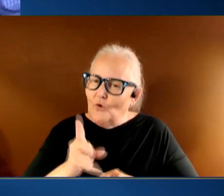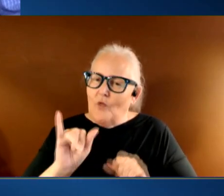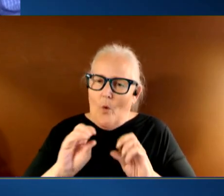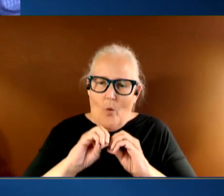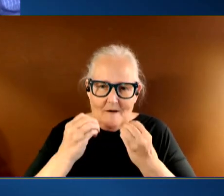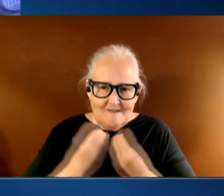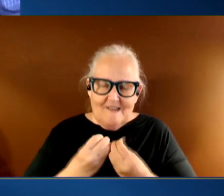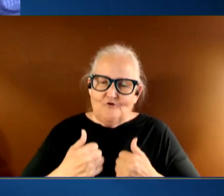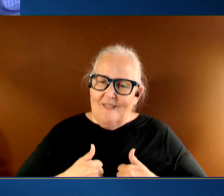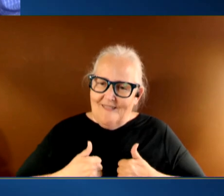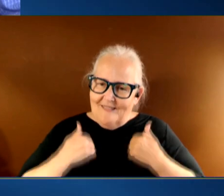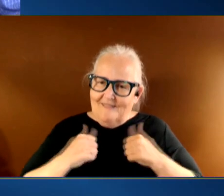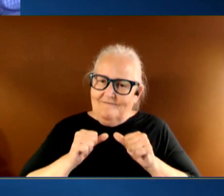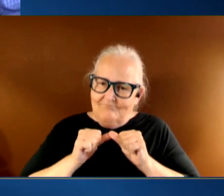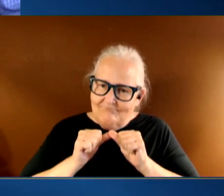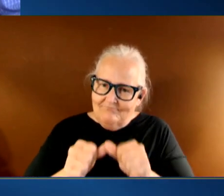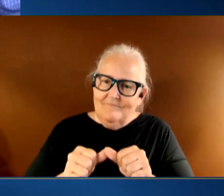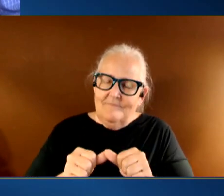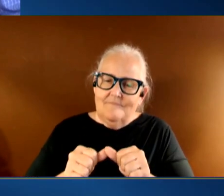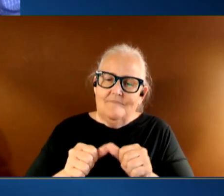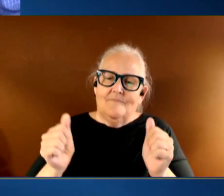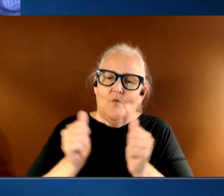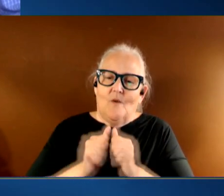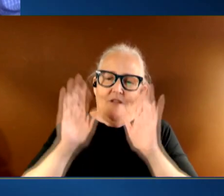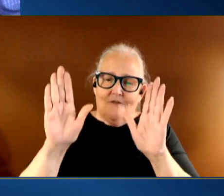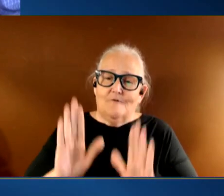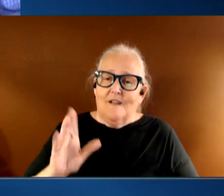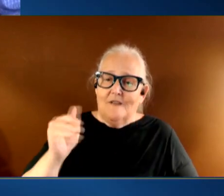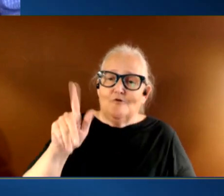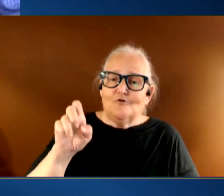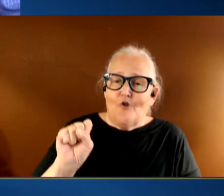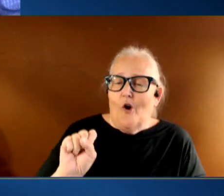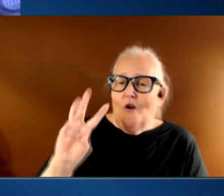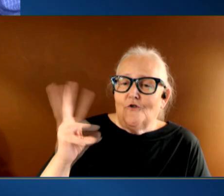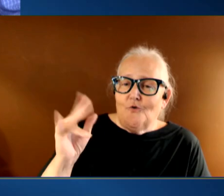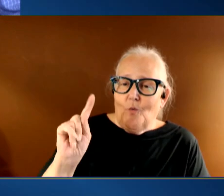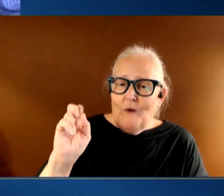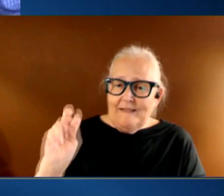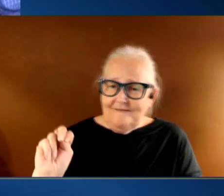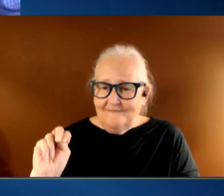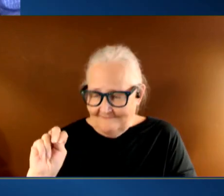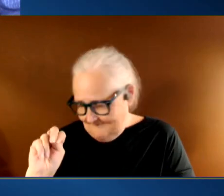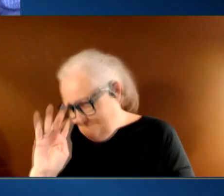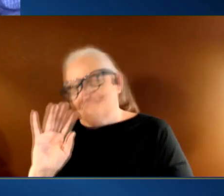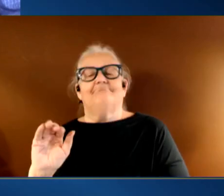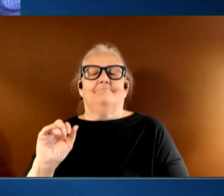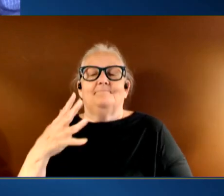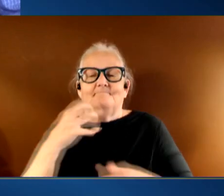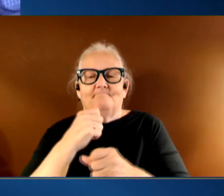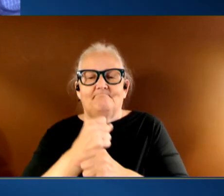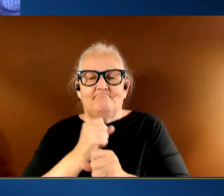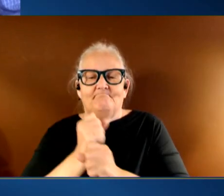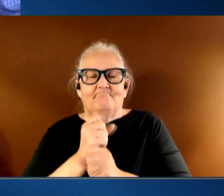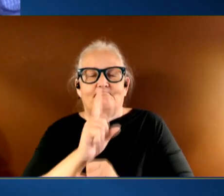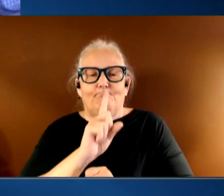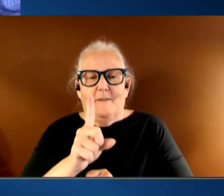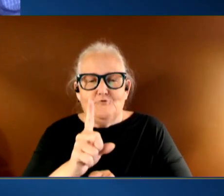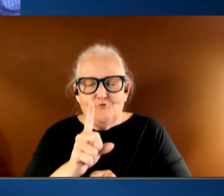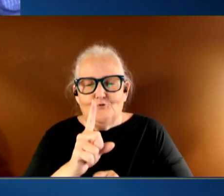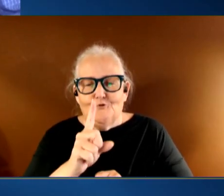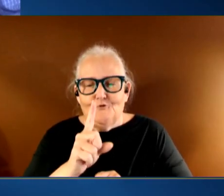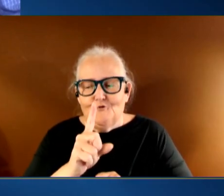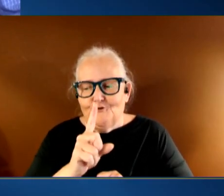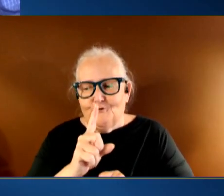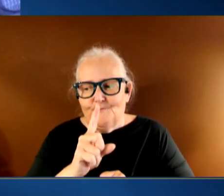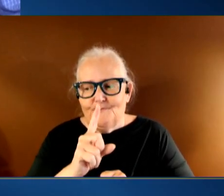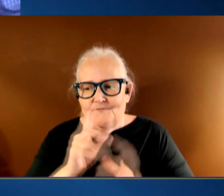under the great Charles Whitten. Making sure that there was someone to speak and